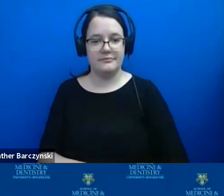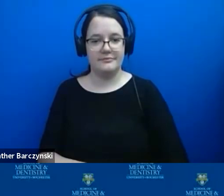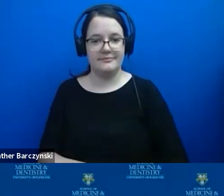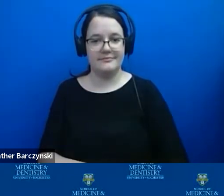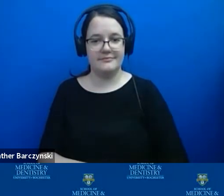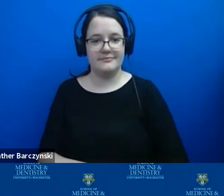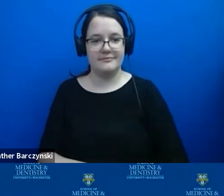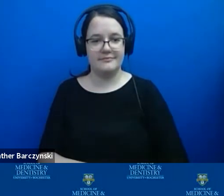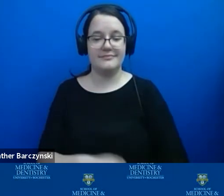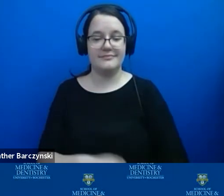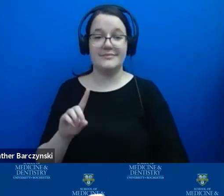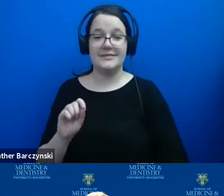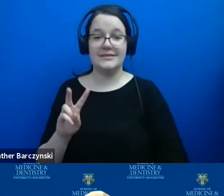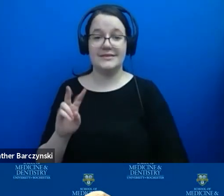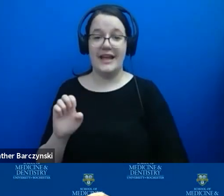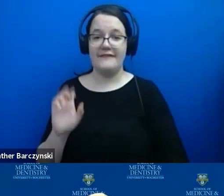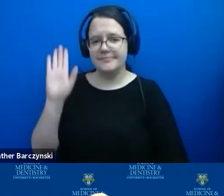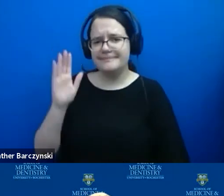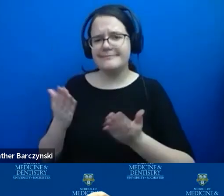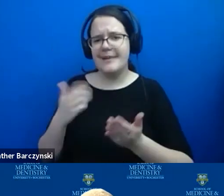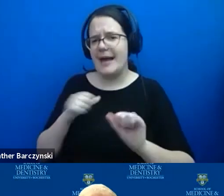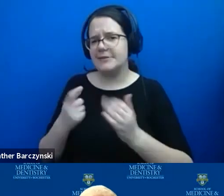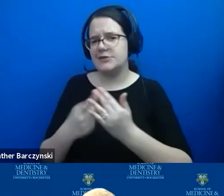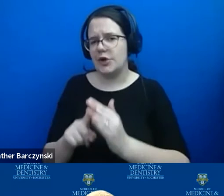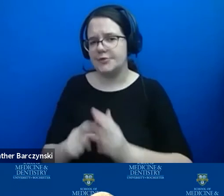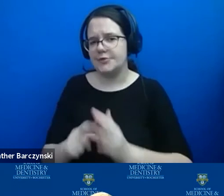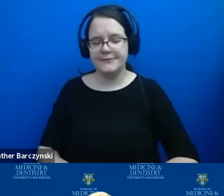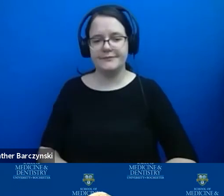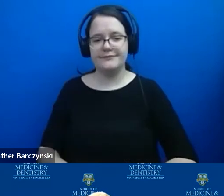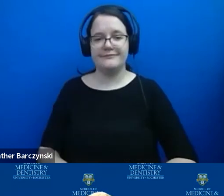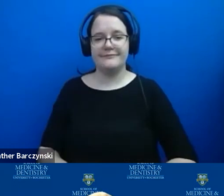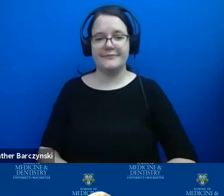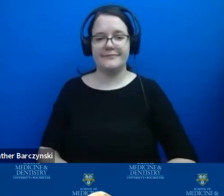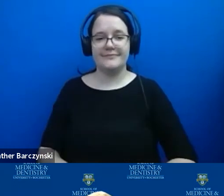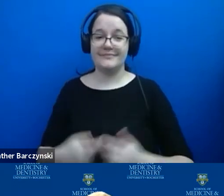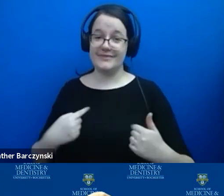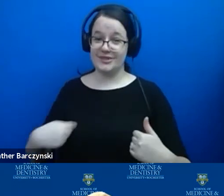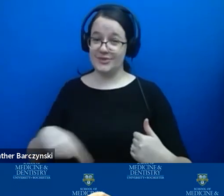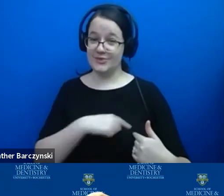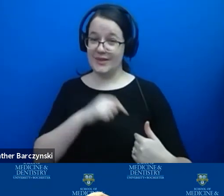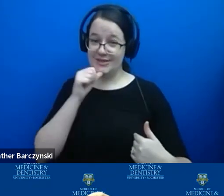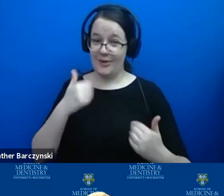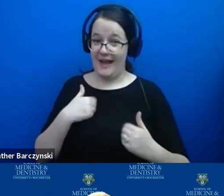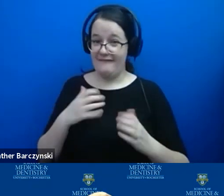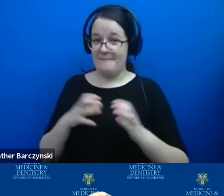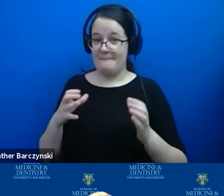maybe i can get it started um we don't really have much long-term evidence that i know of the